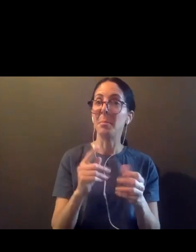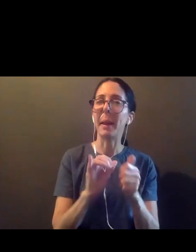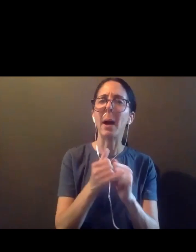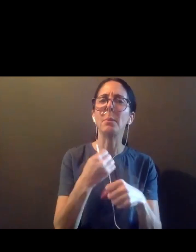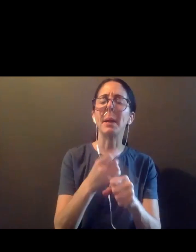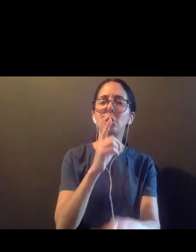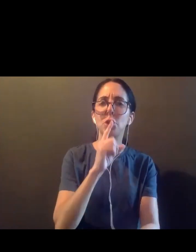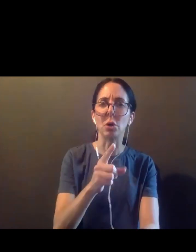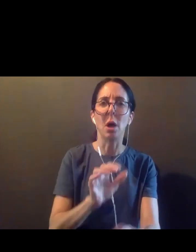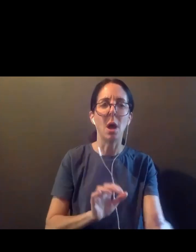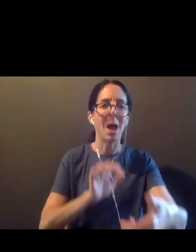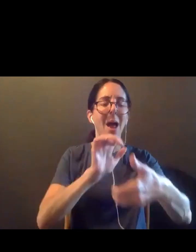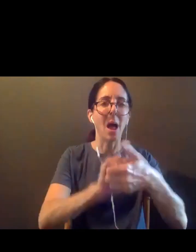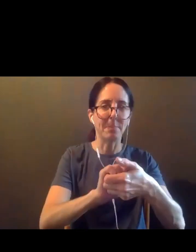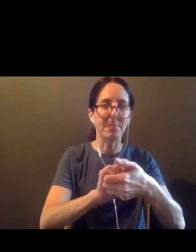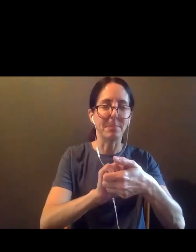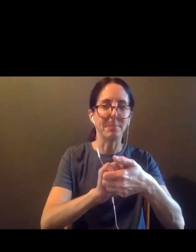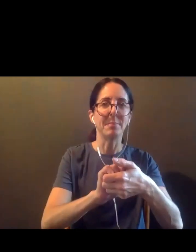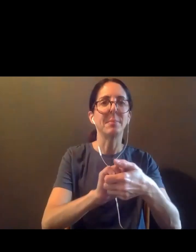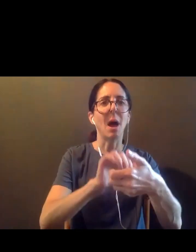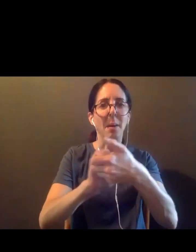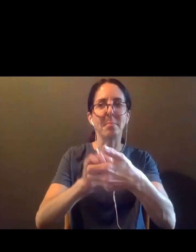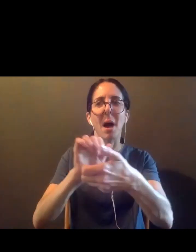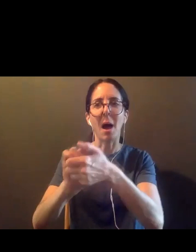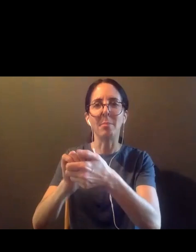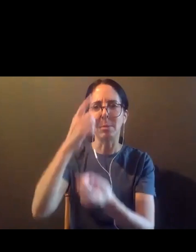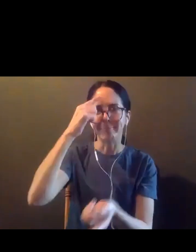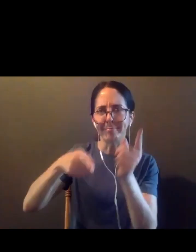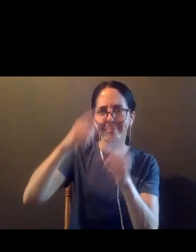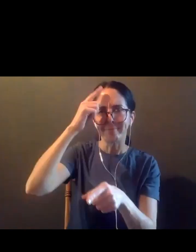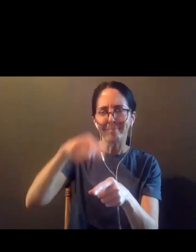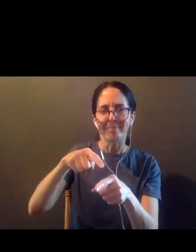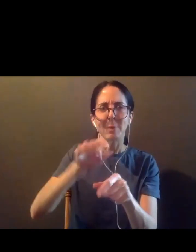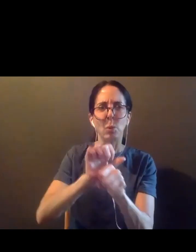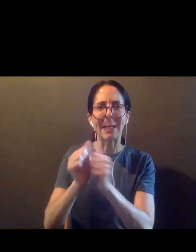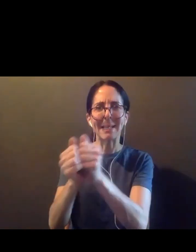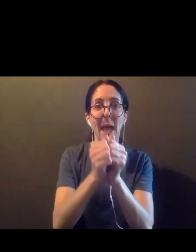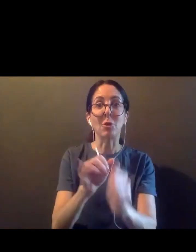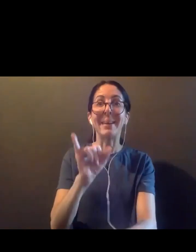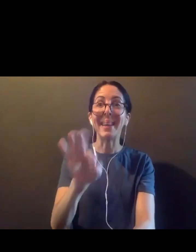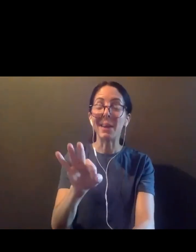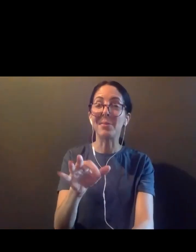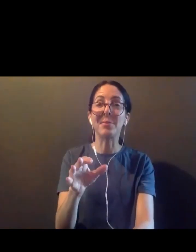collaborate with other partners should similar work happen with your counter organization